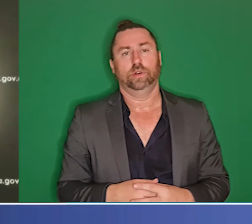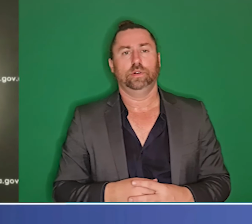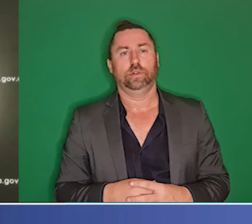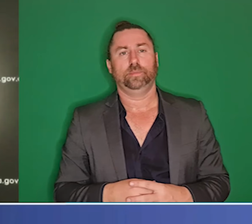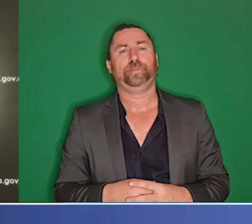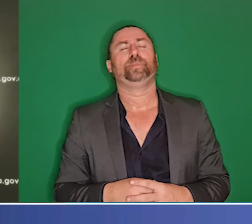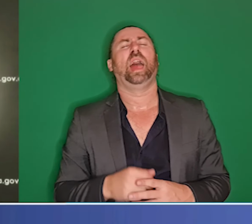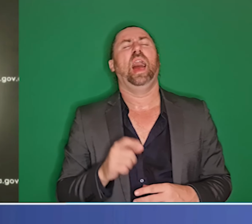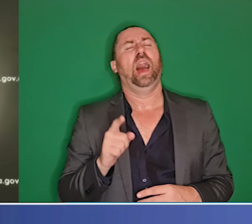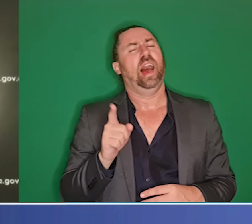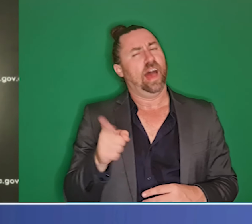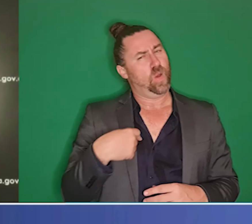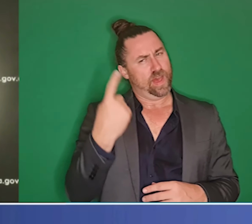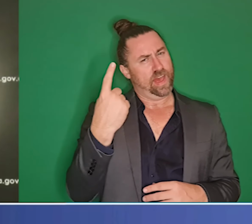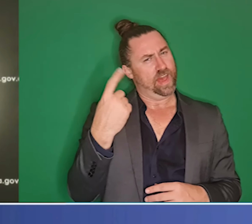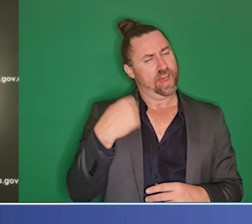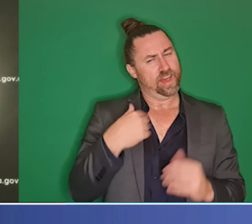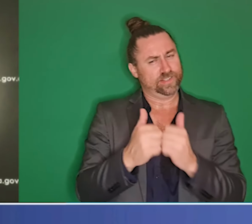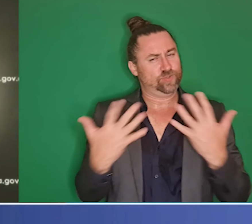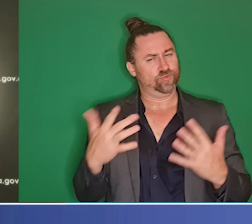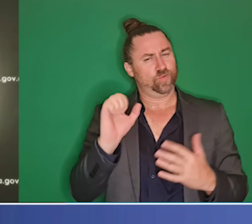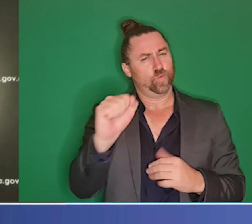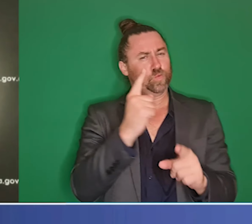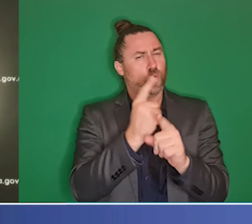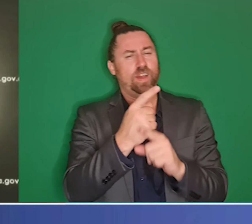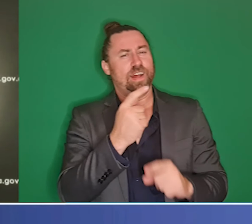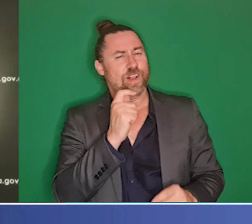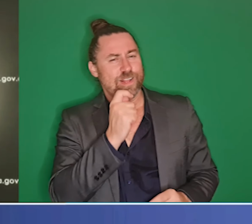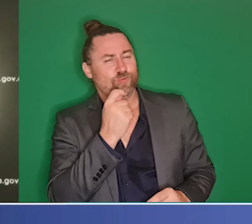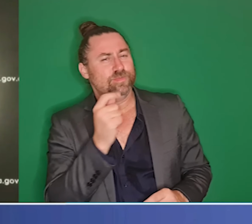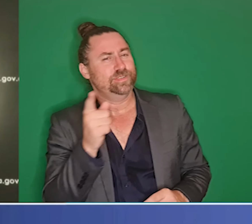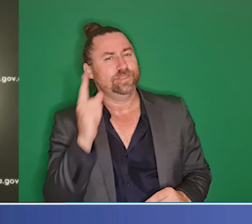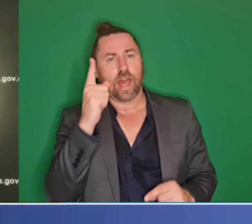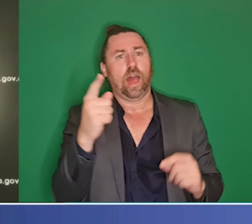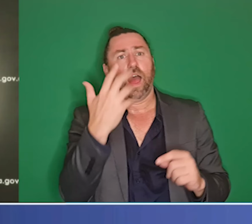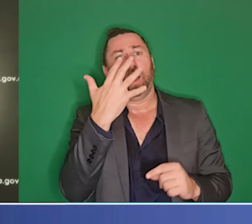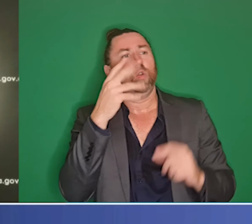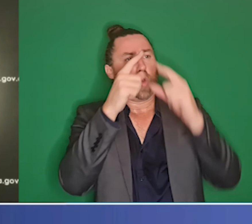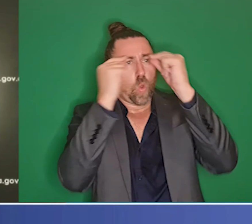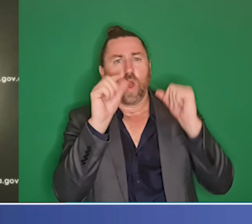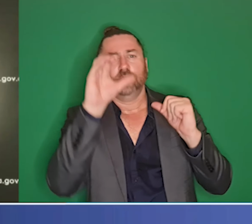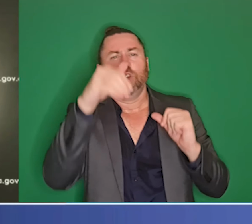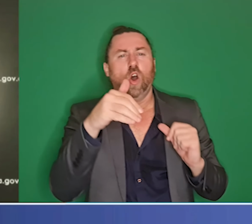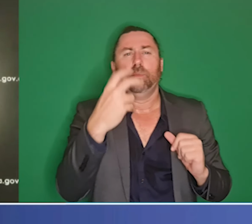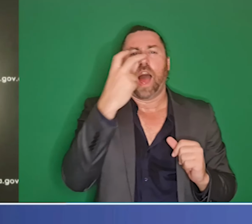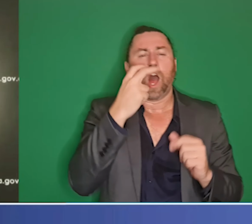don't accept the characterisation you used. In fact, the aged care booster program is well ahead of the schedule that we set out.